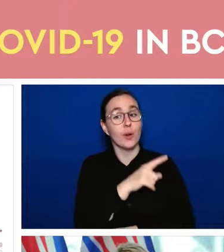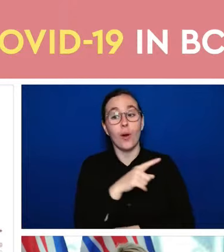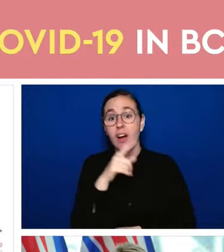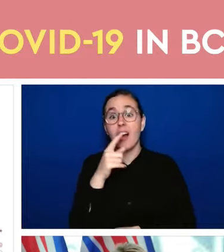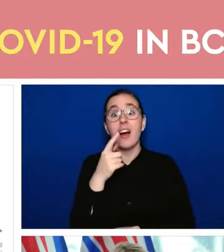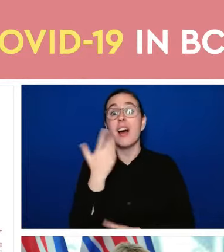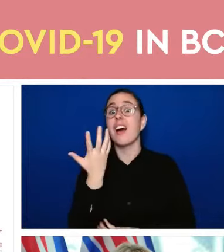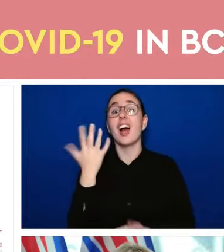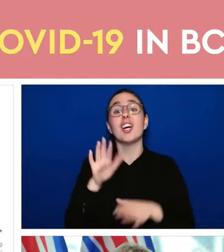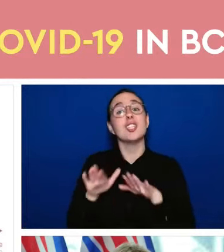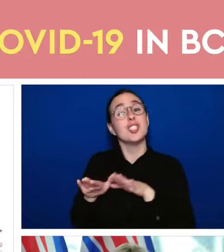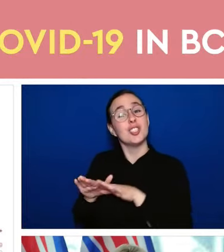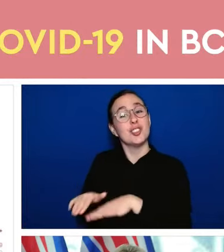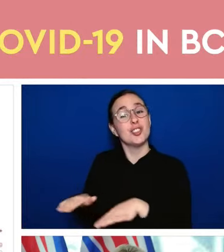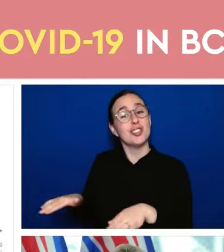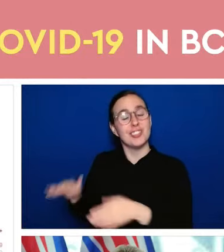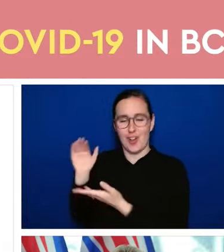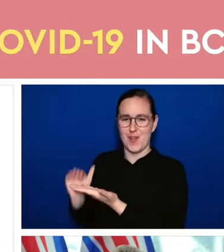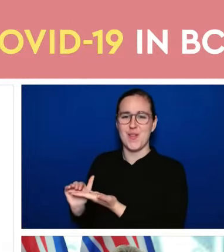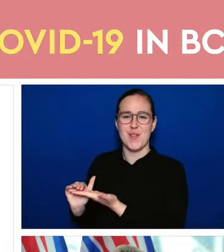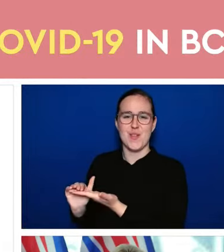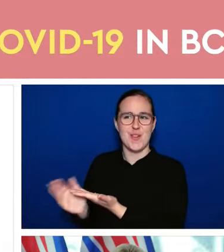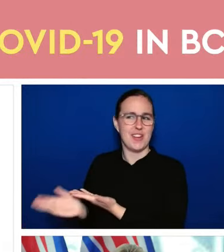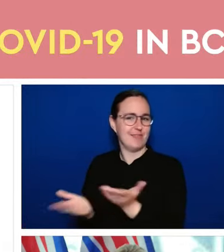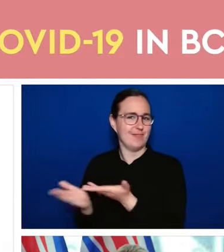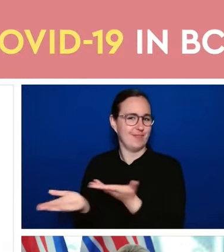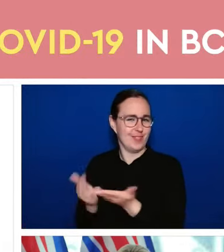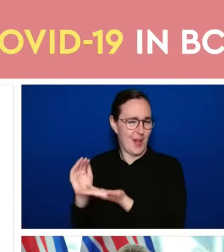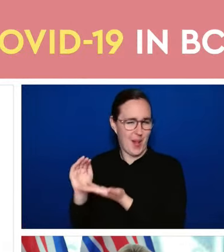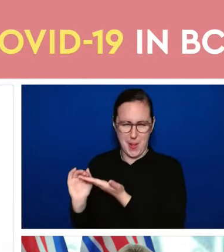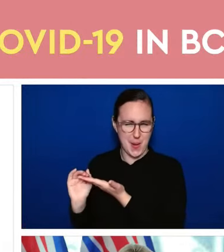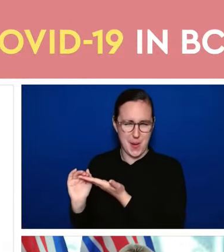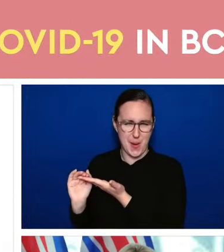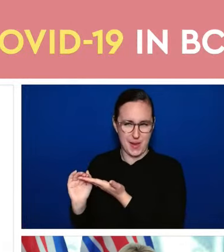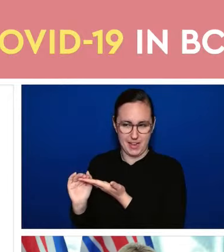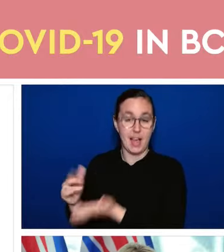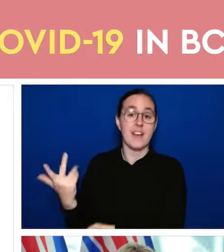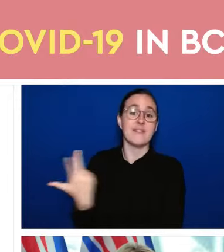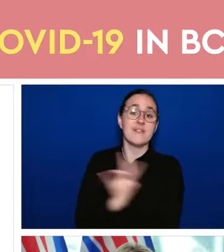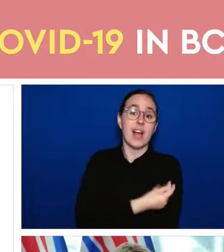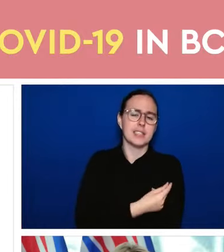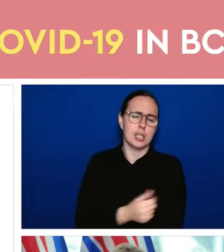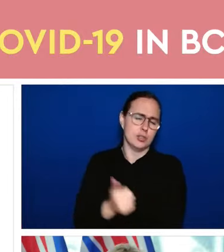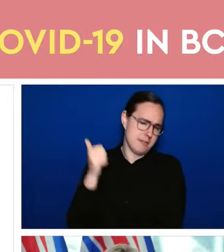that vaccination can help reduce